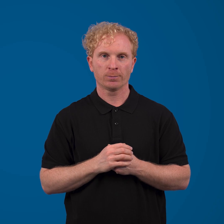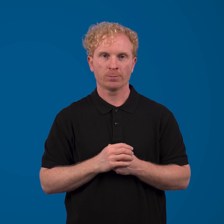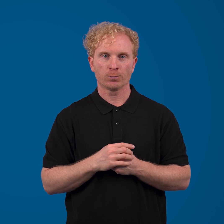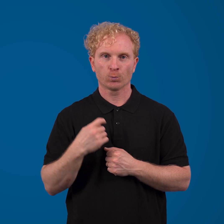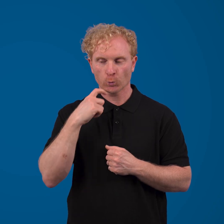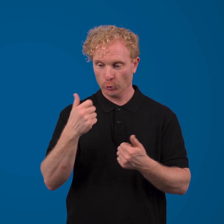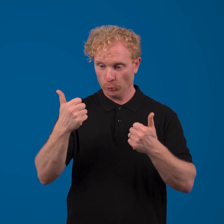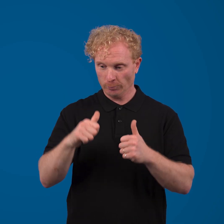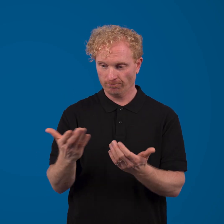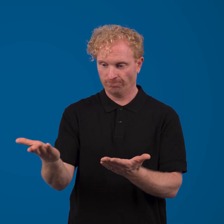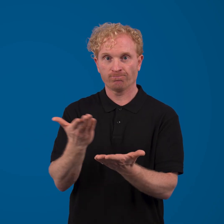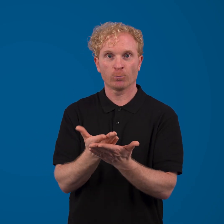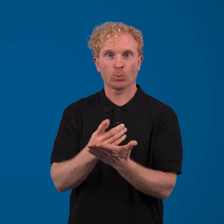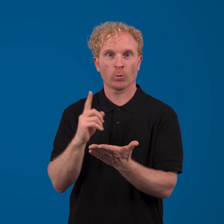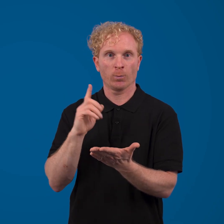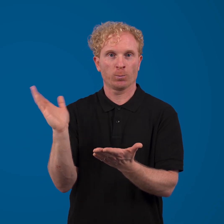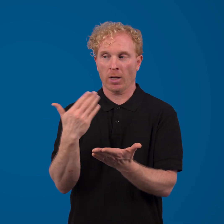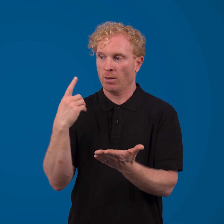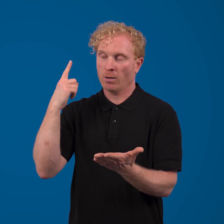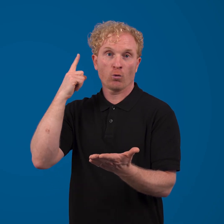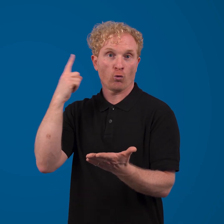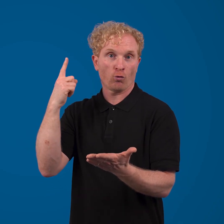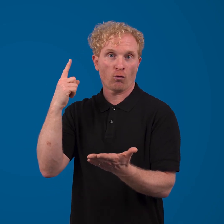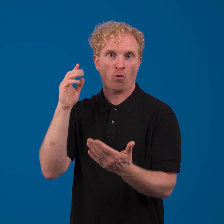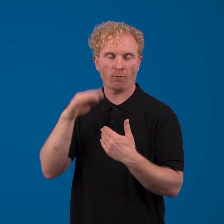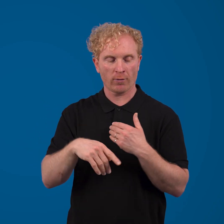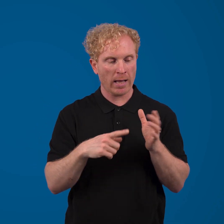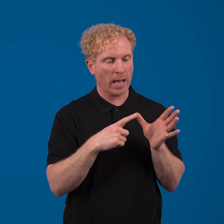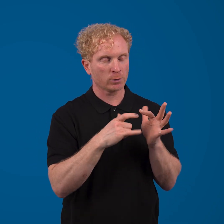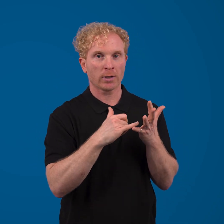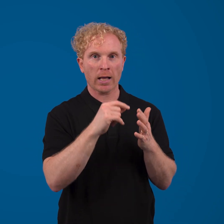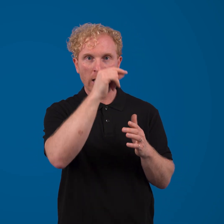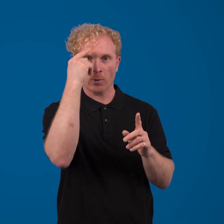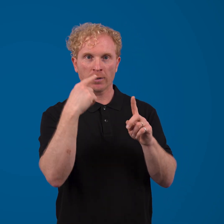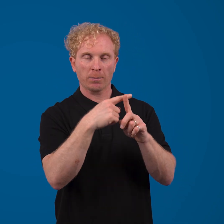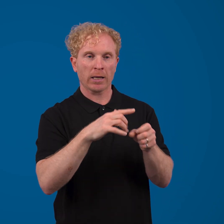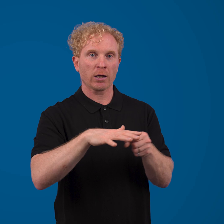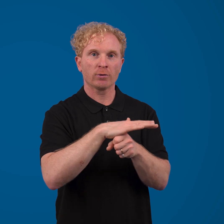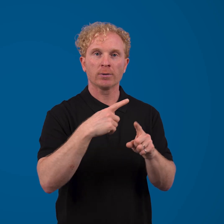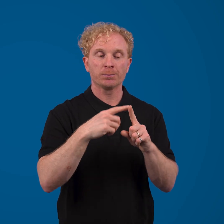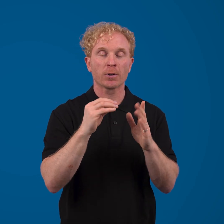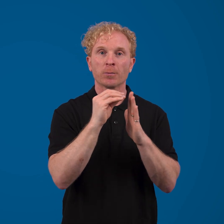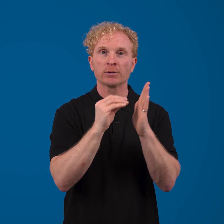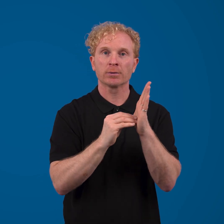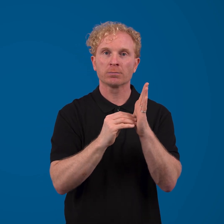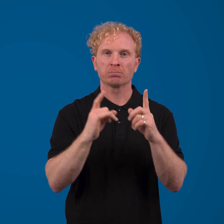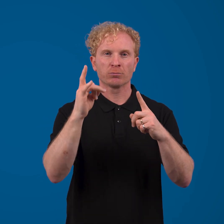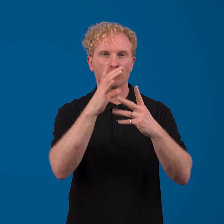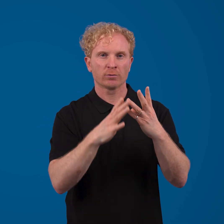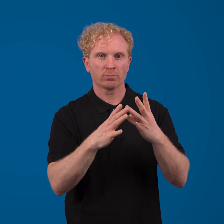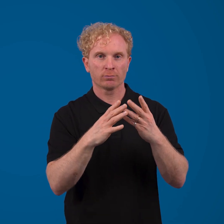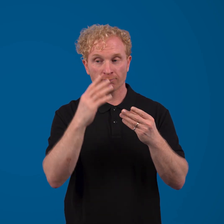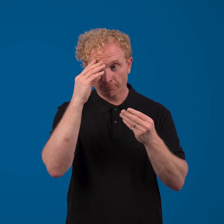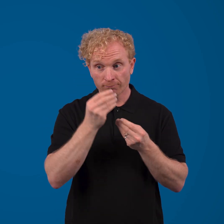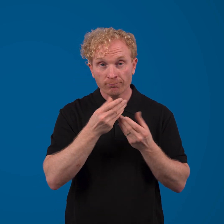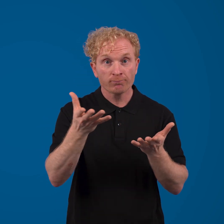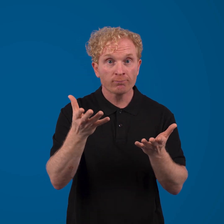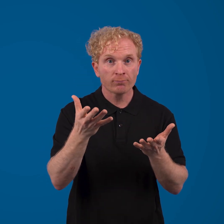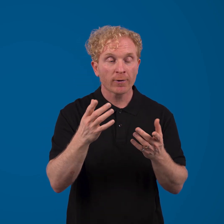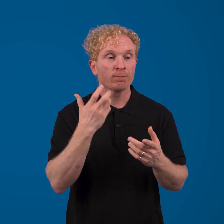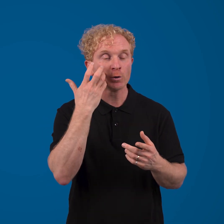We will use what we have heard about ADS Outcome Areas and Policy Priorities, to inform future